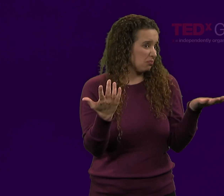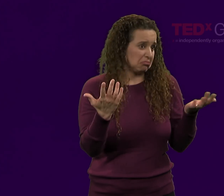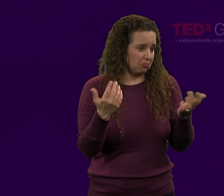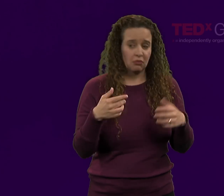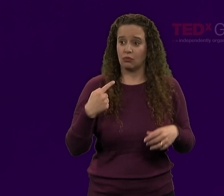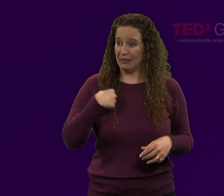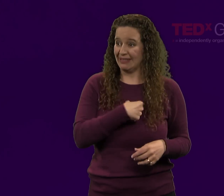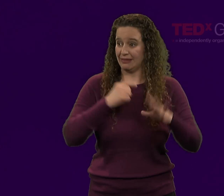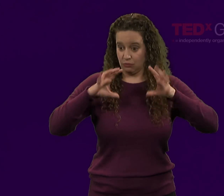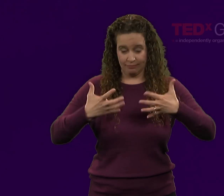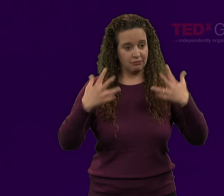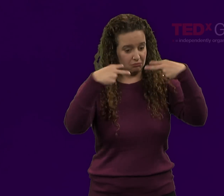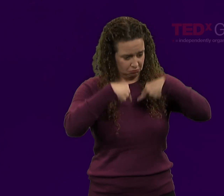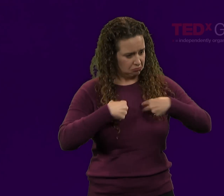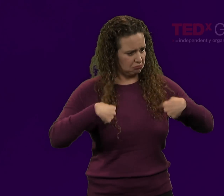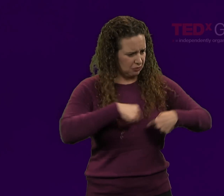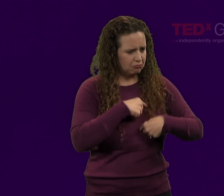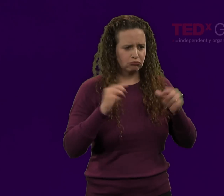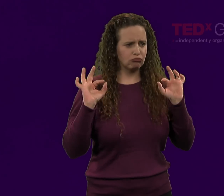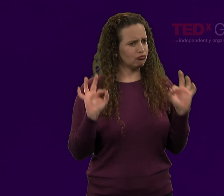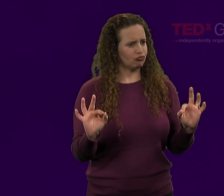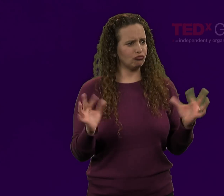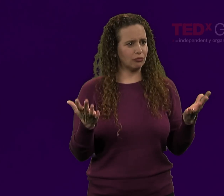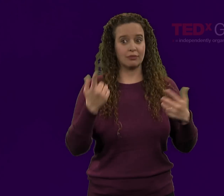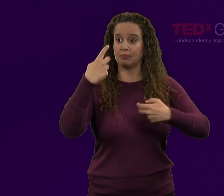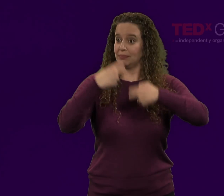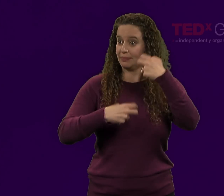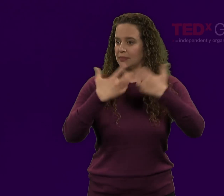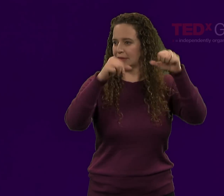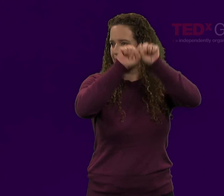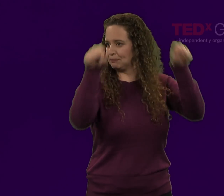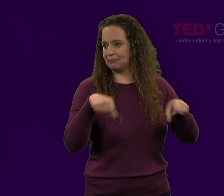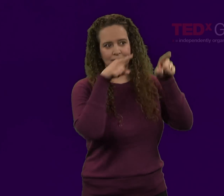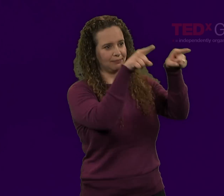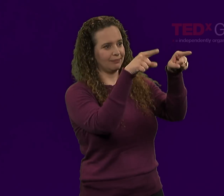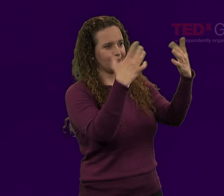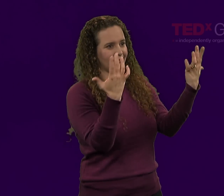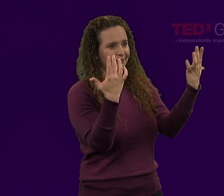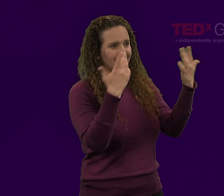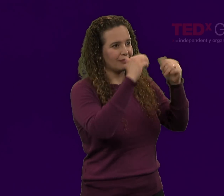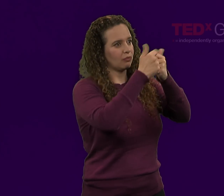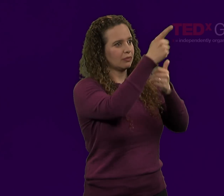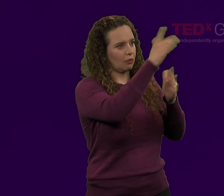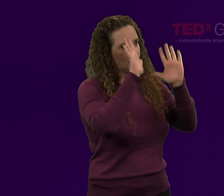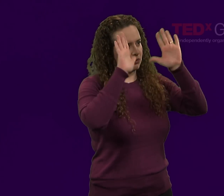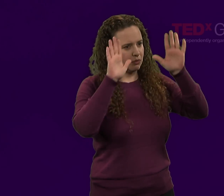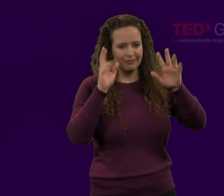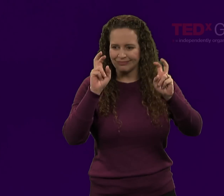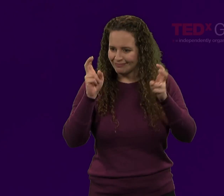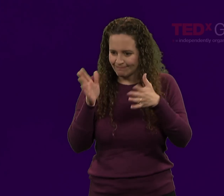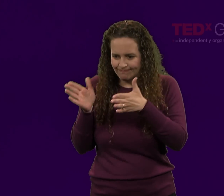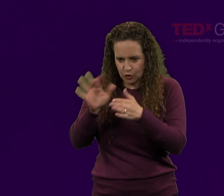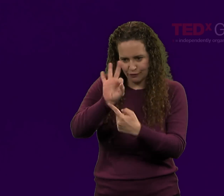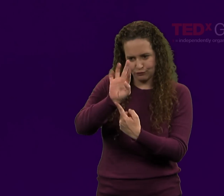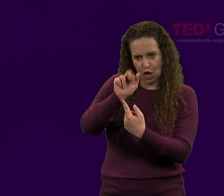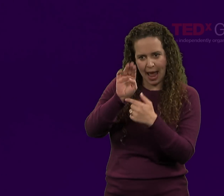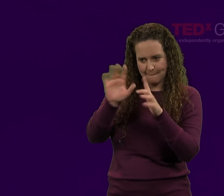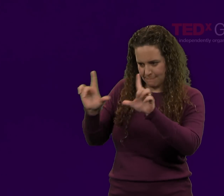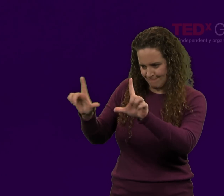and straying from what should be normal? Absolutely not! We. as deaf people, see ourselves as being very self-functioning and secure.